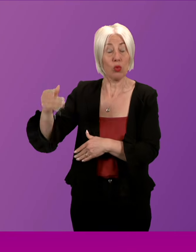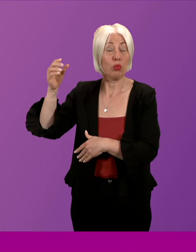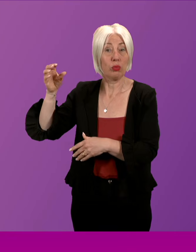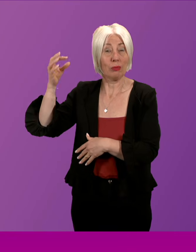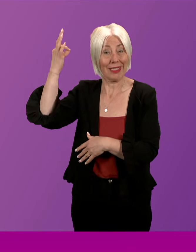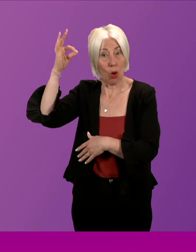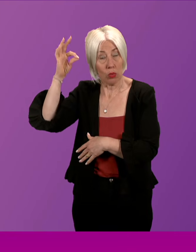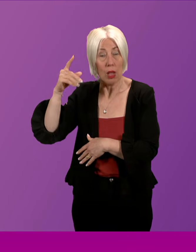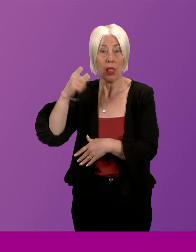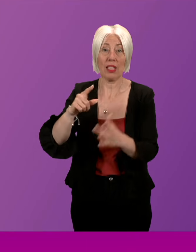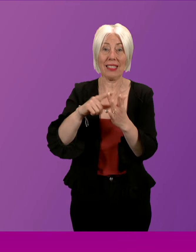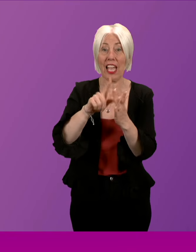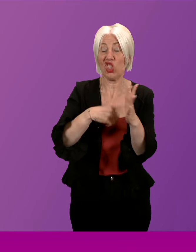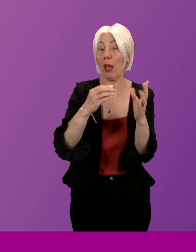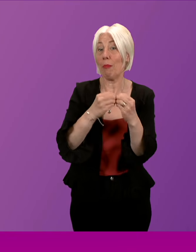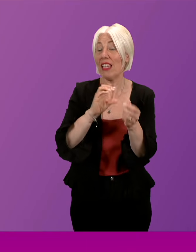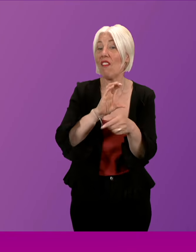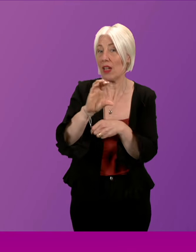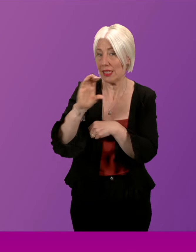authorities and integration joint boards. Through those different channels—whether direct funding